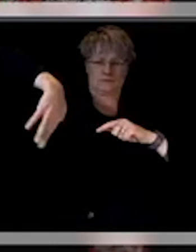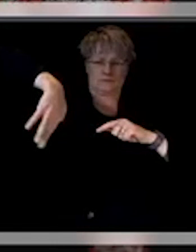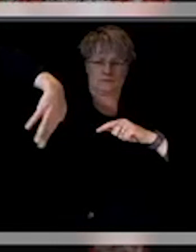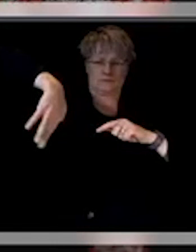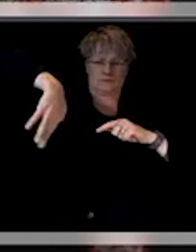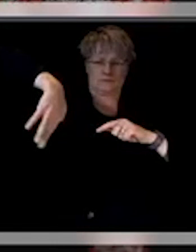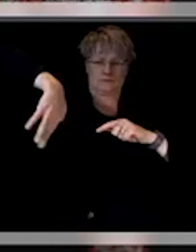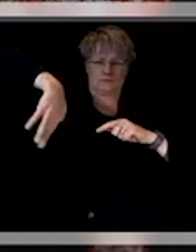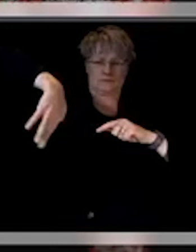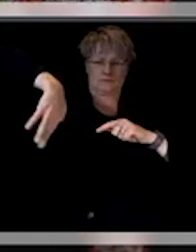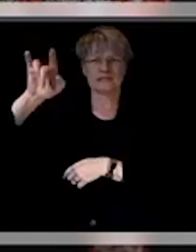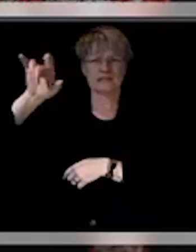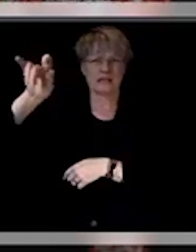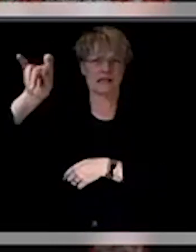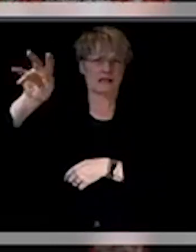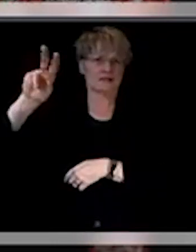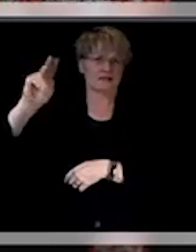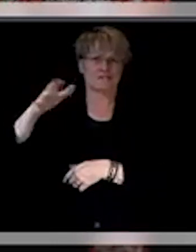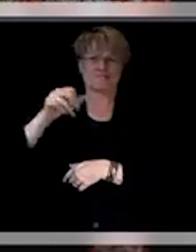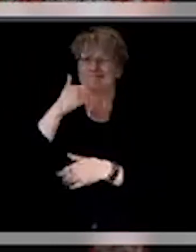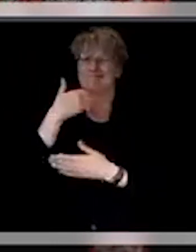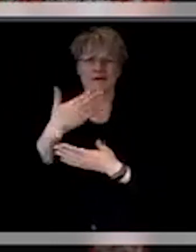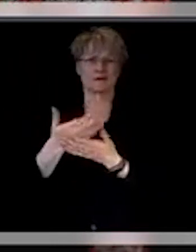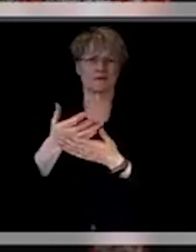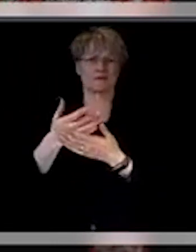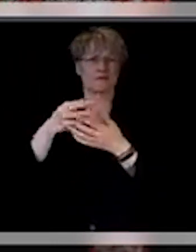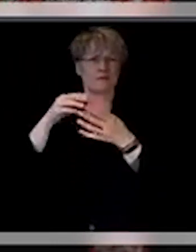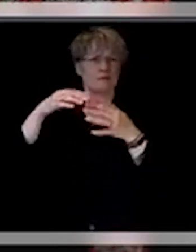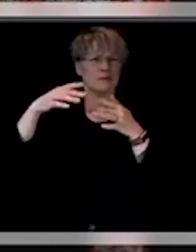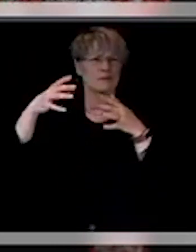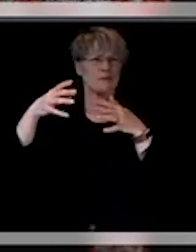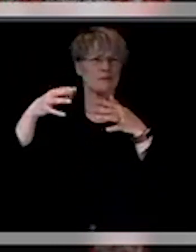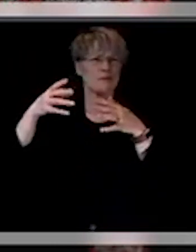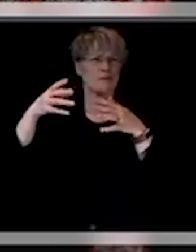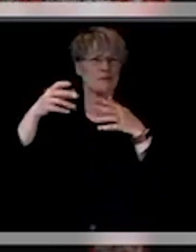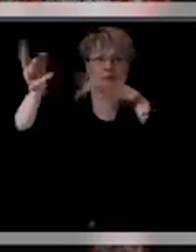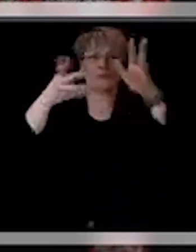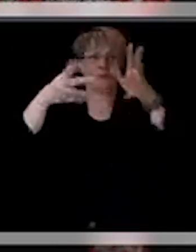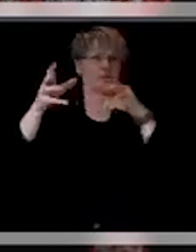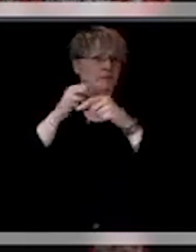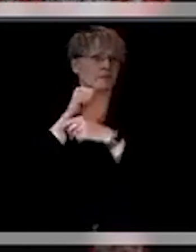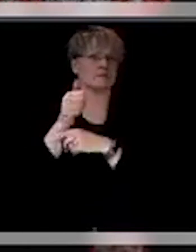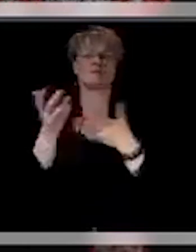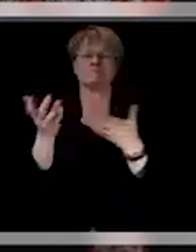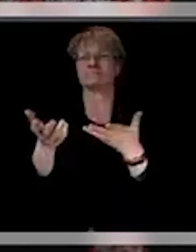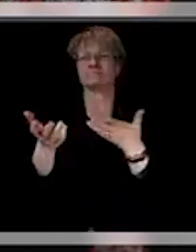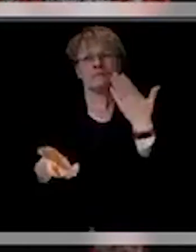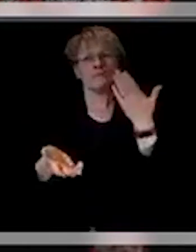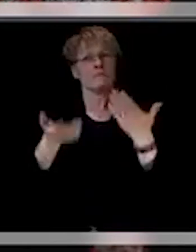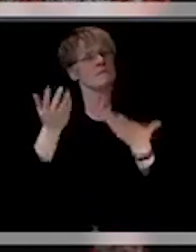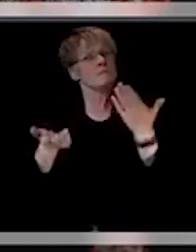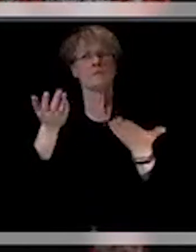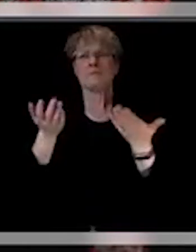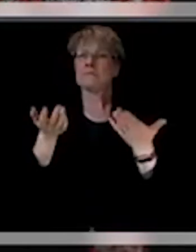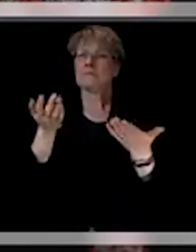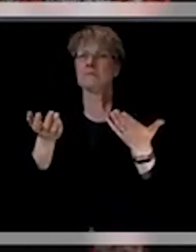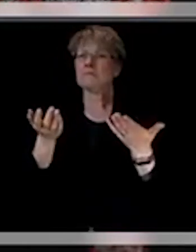that's we're continuing to look at and learn about, because this is a new virus. And so,